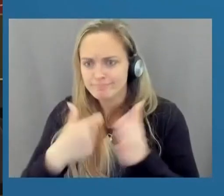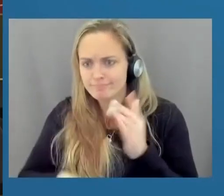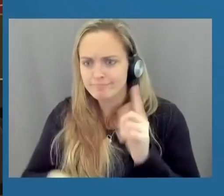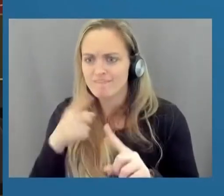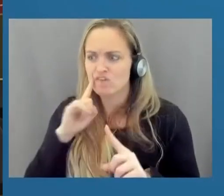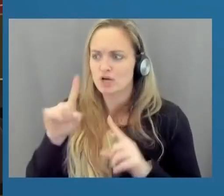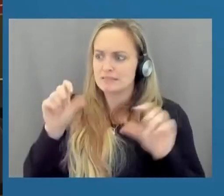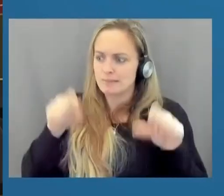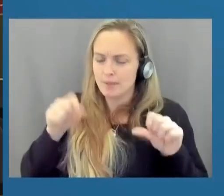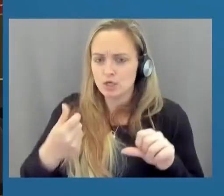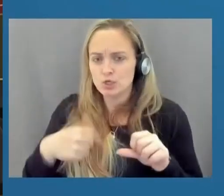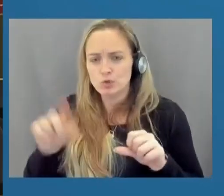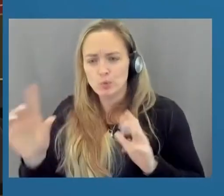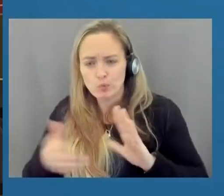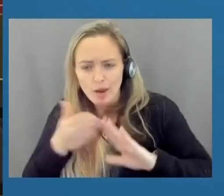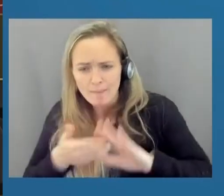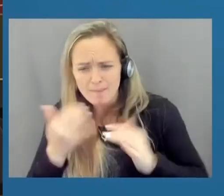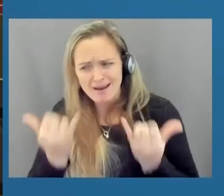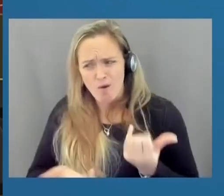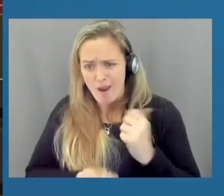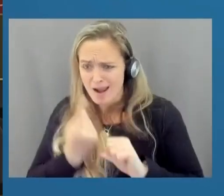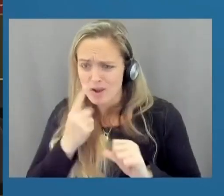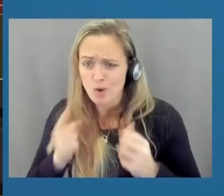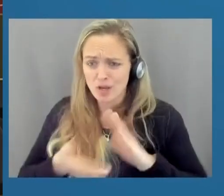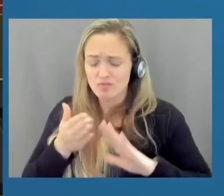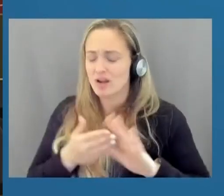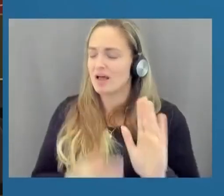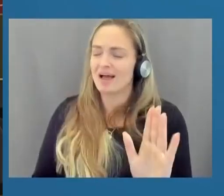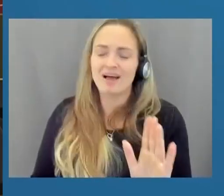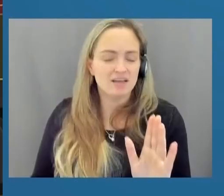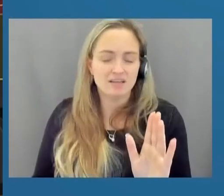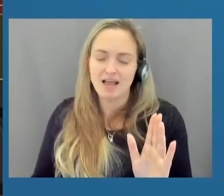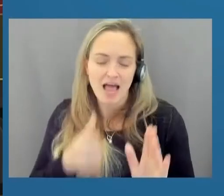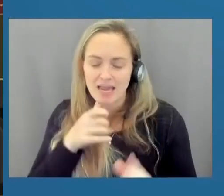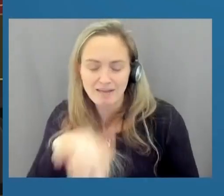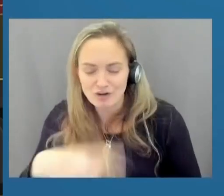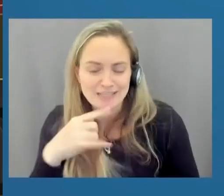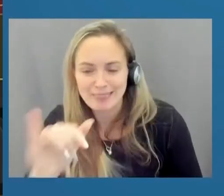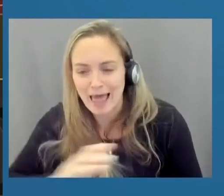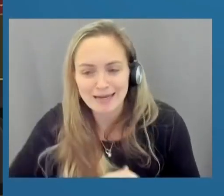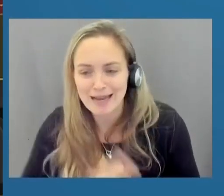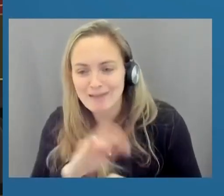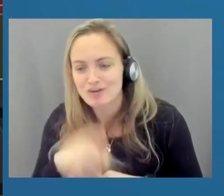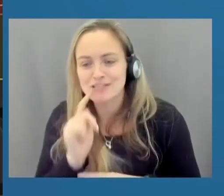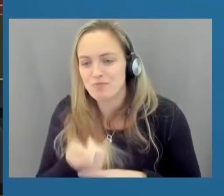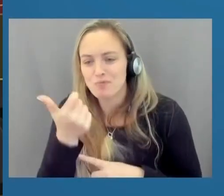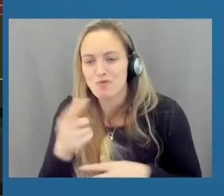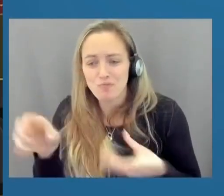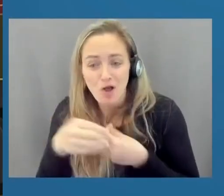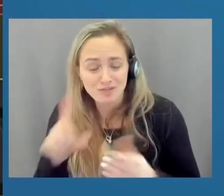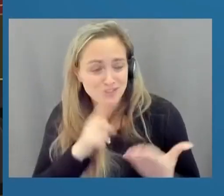but now you're saying anybody can run and you can do whatever you want. No, I'm not sure where I said I was going to remove him from office. Can anyone check the recording it? I,